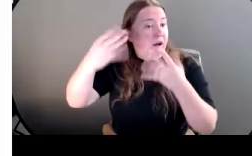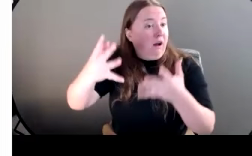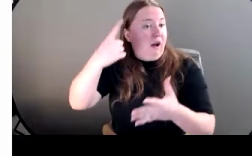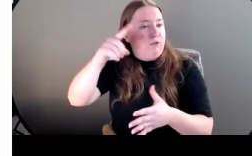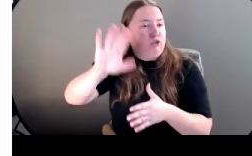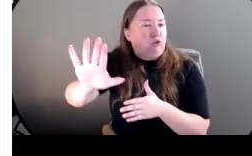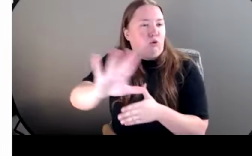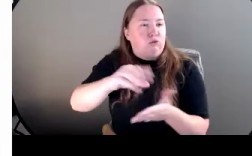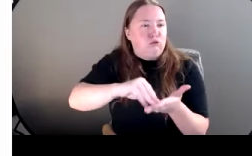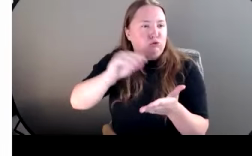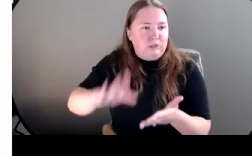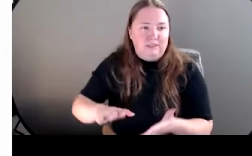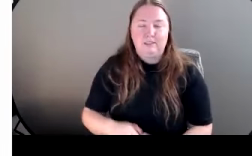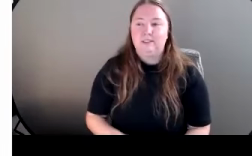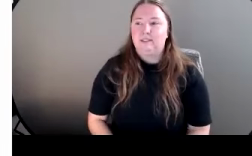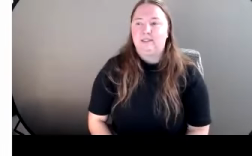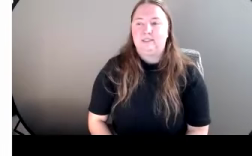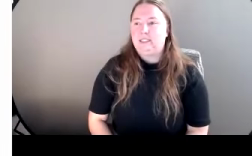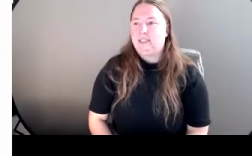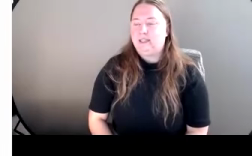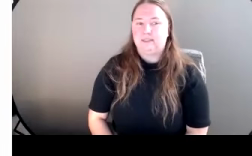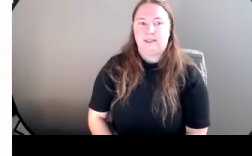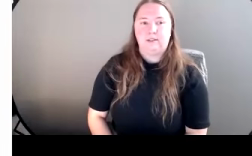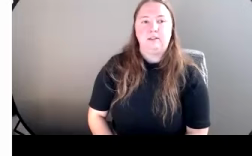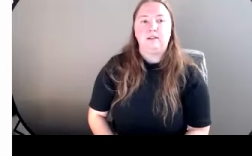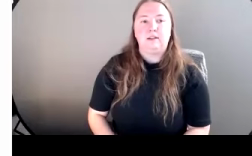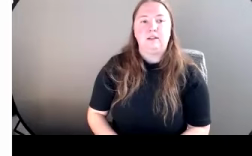So, the name of the material, the author,